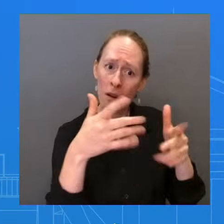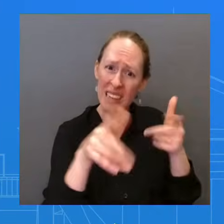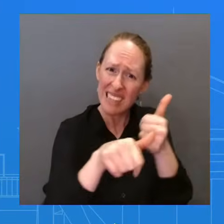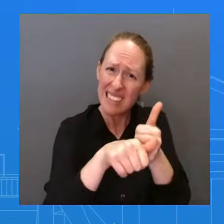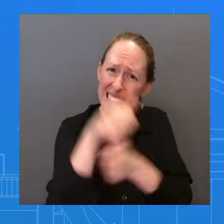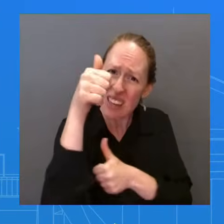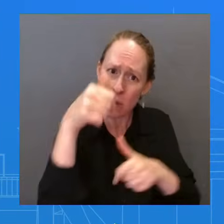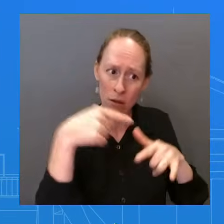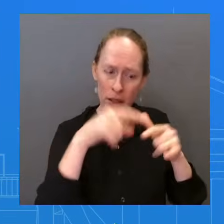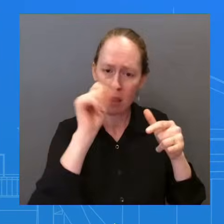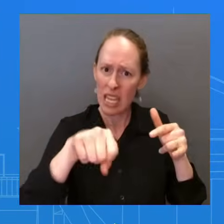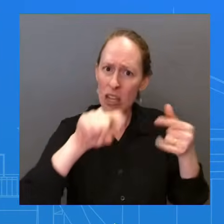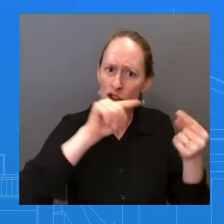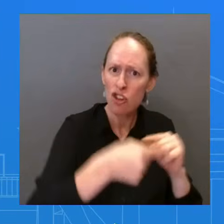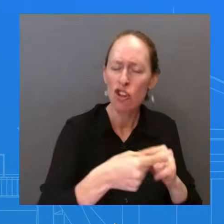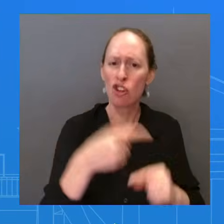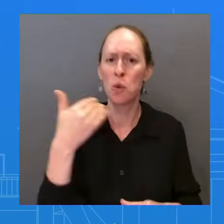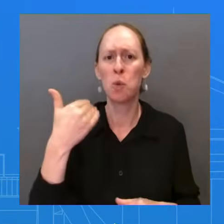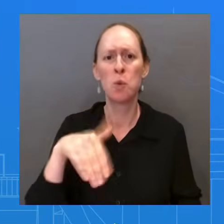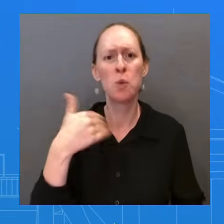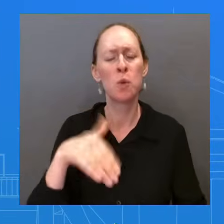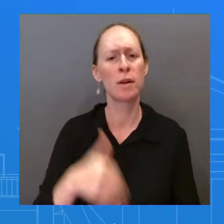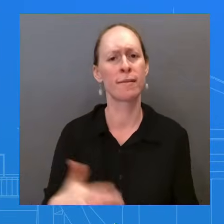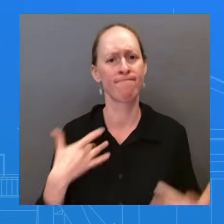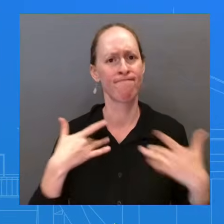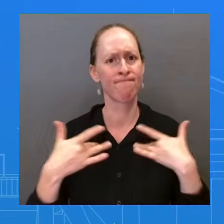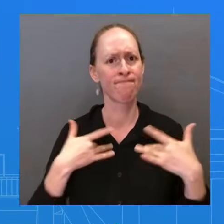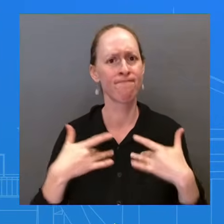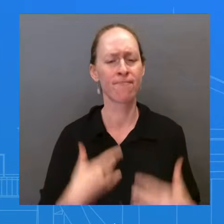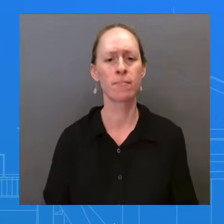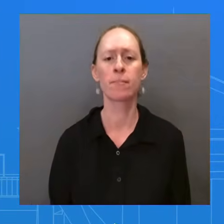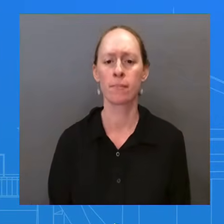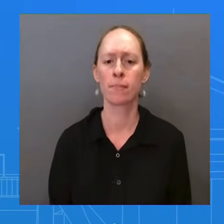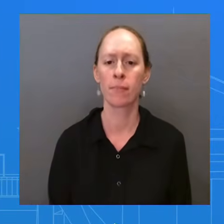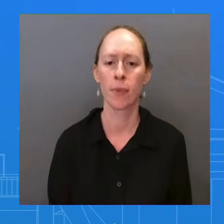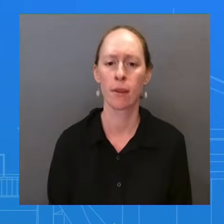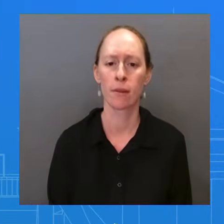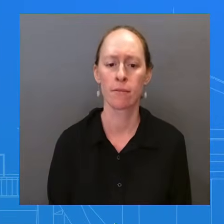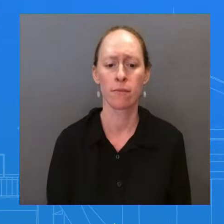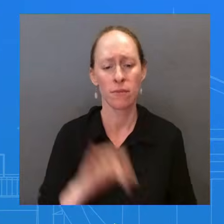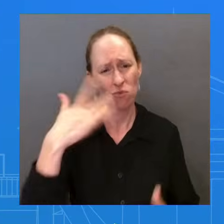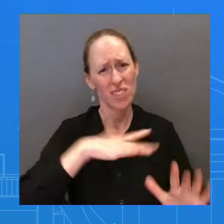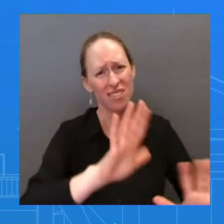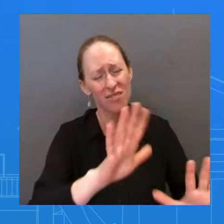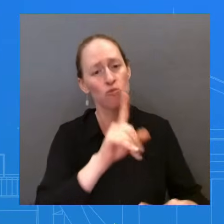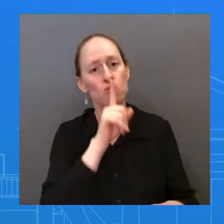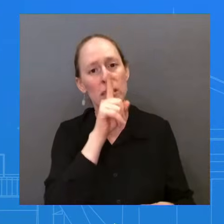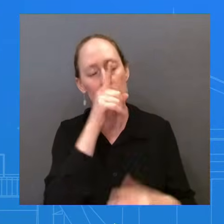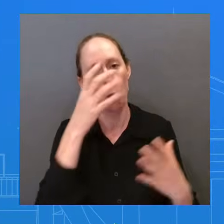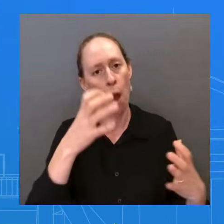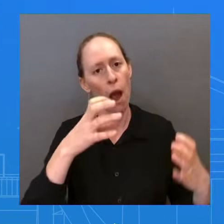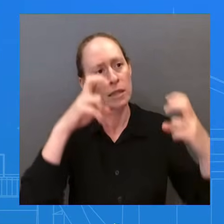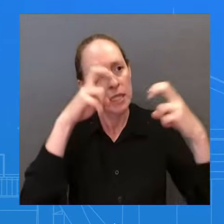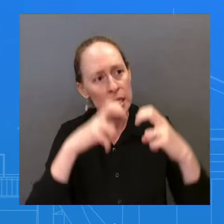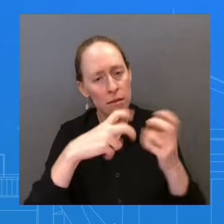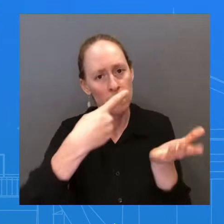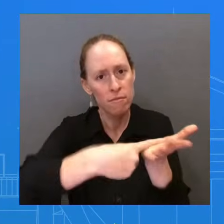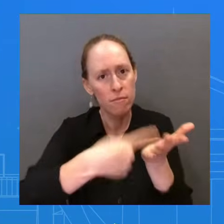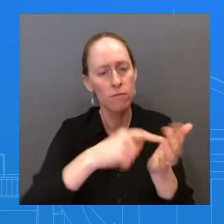we want to keep the lines of communication open -- in fact, one of the reasons why we want to make sure we can get that military-to-military -- military channel back open is so that, you know,